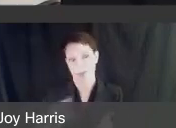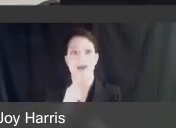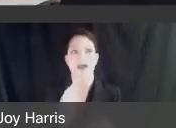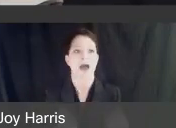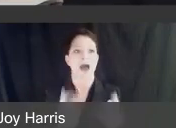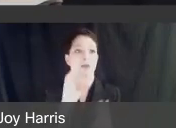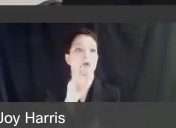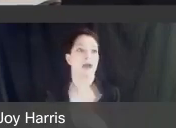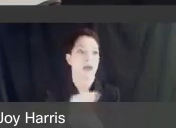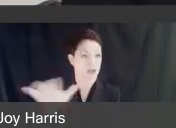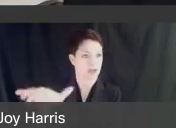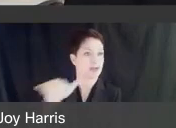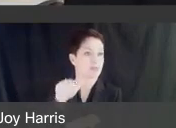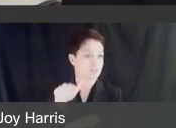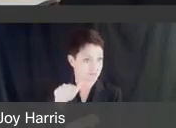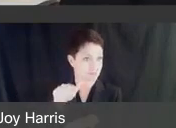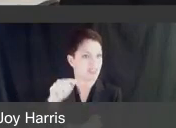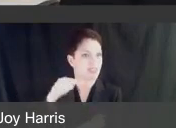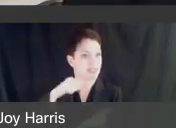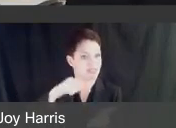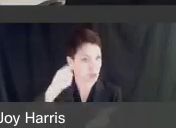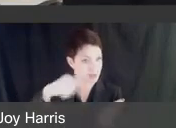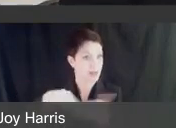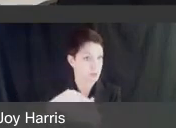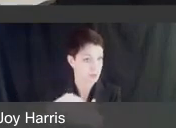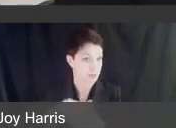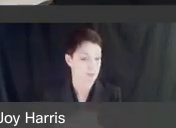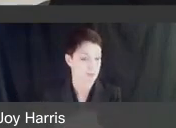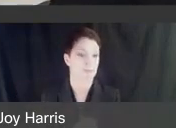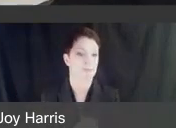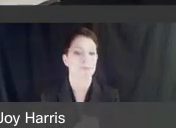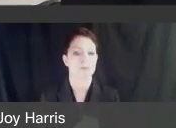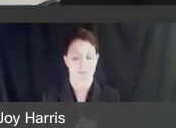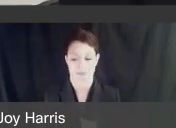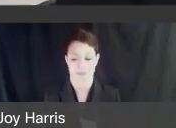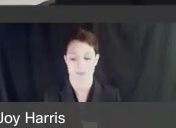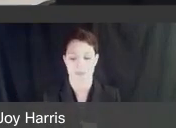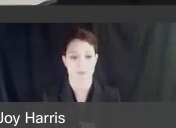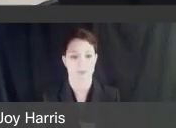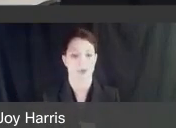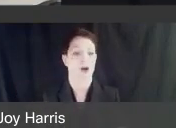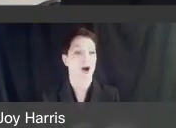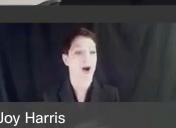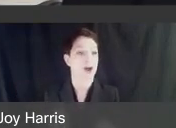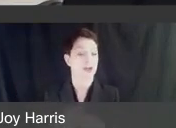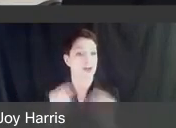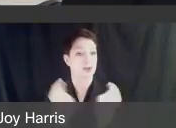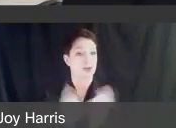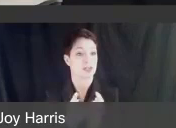approved to receive for next week. Similarly, our team submitted a proposal to the Pennsylvania